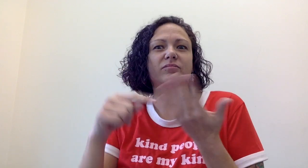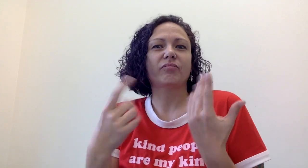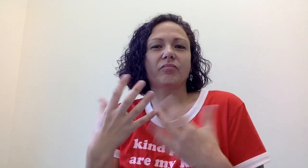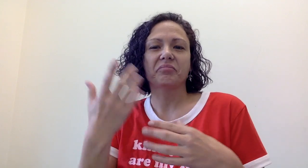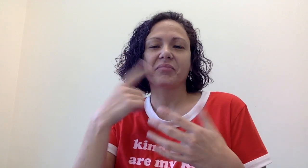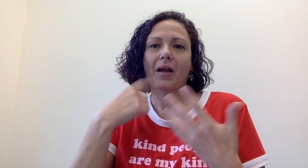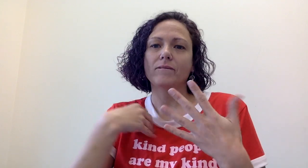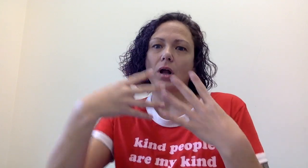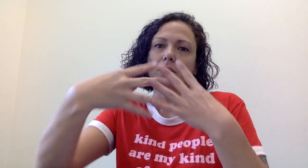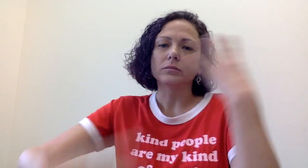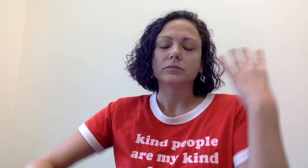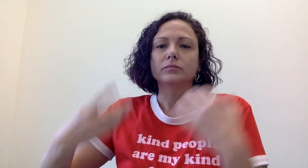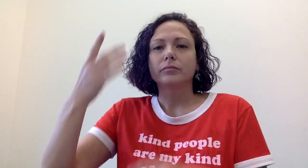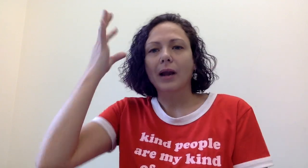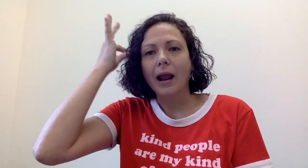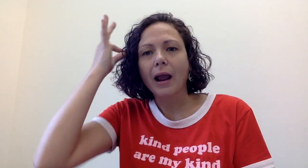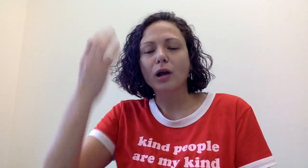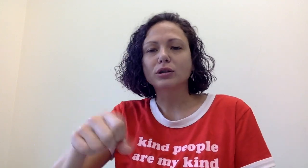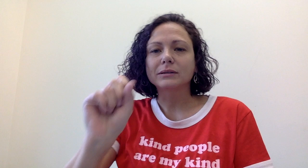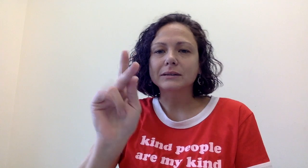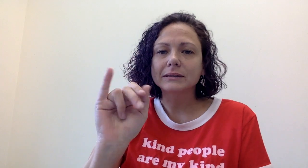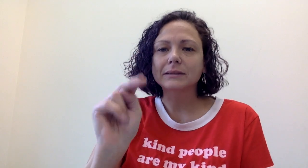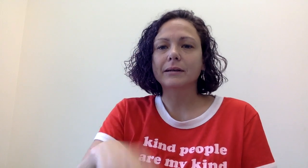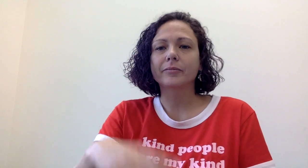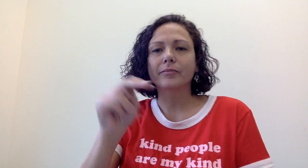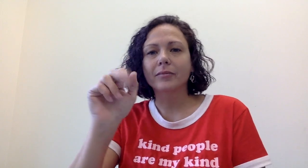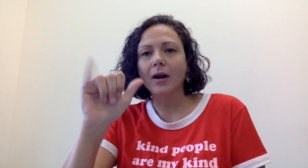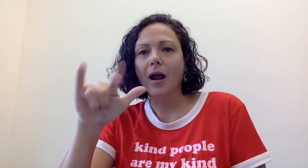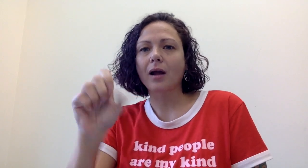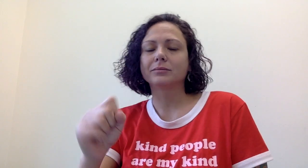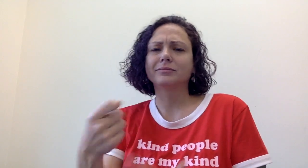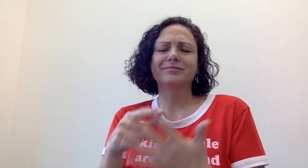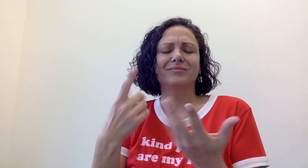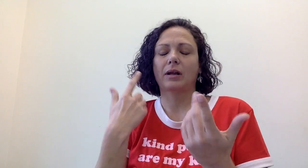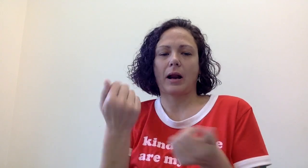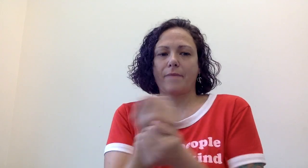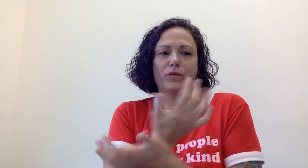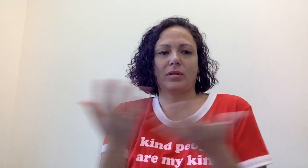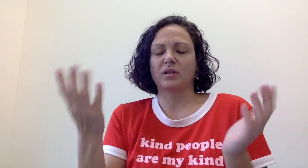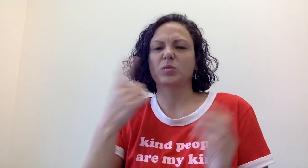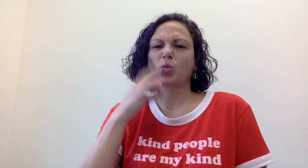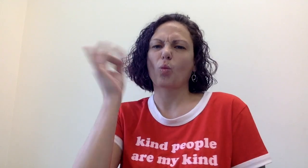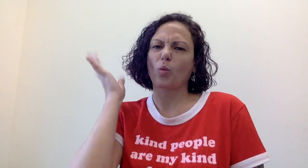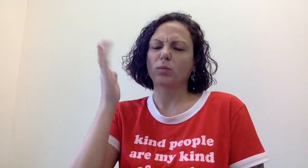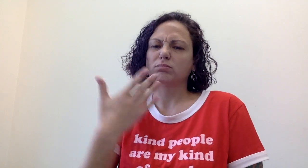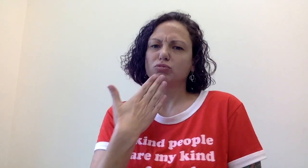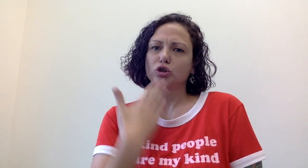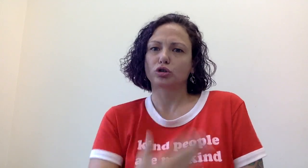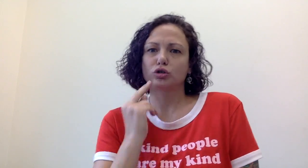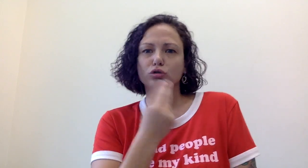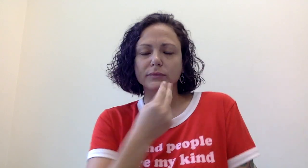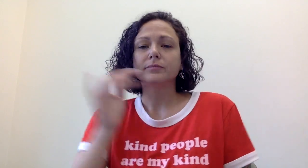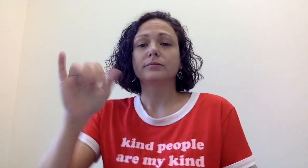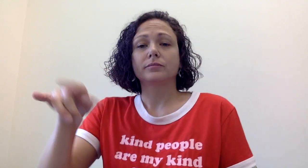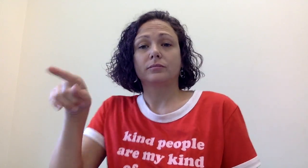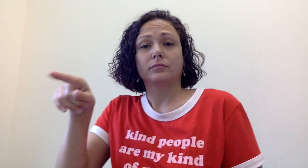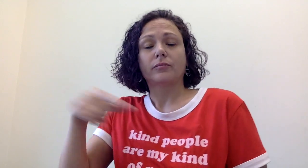There are tons more benefits; they're also good for your hair, your skin, your nails, etc. In my opinion, it's a really good nutrient.